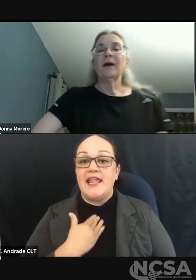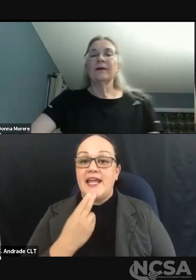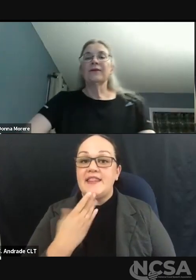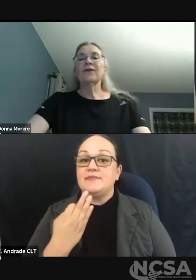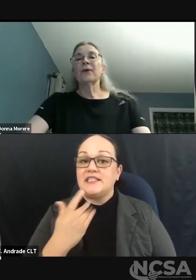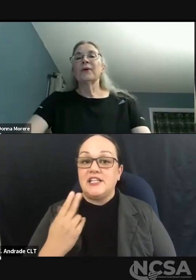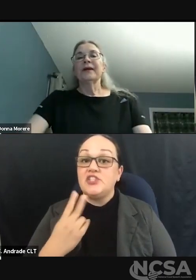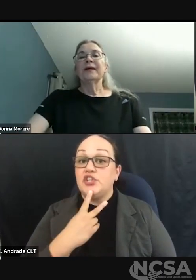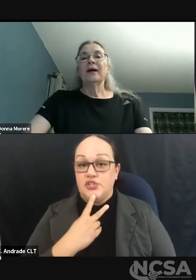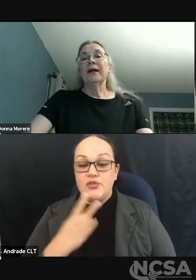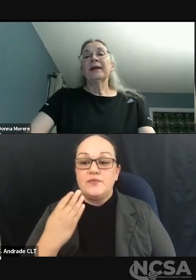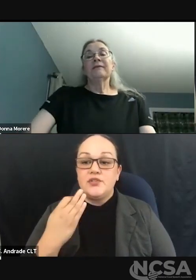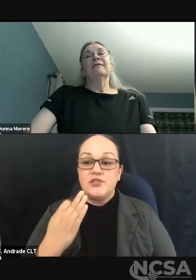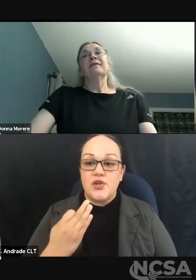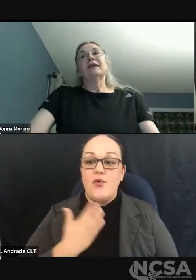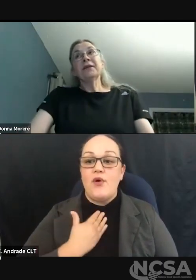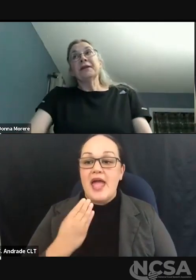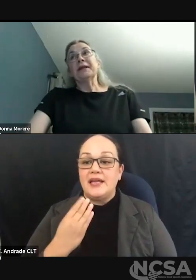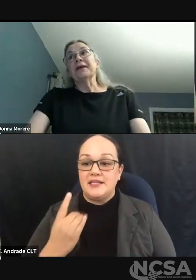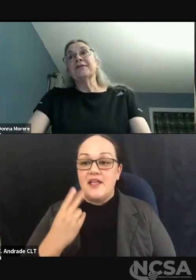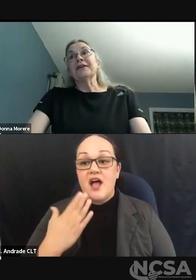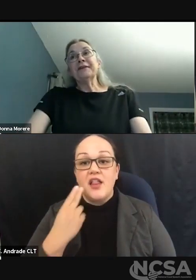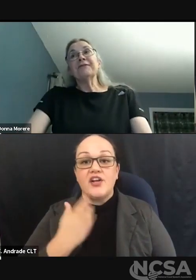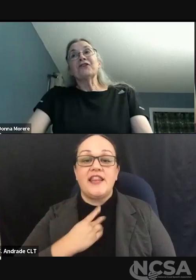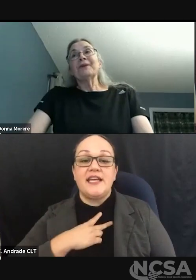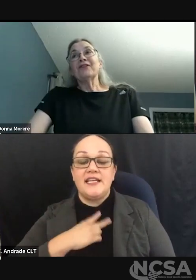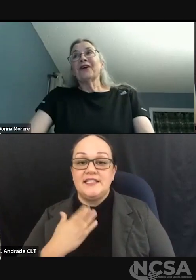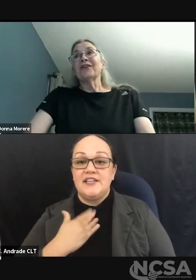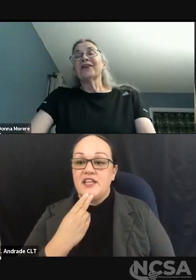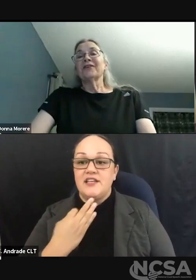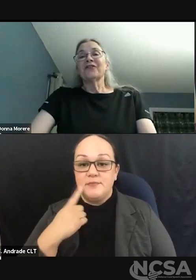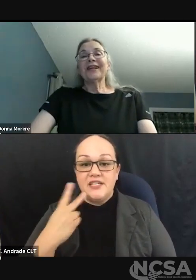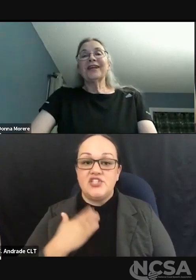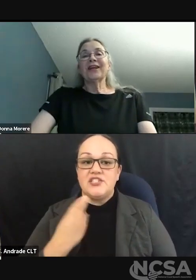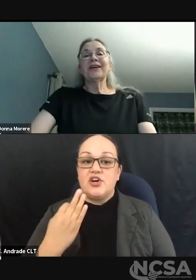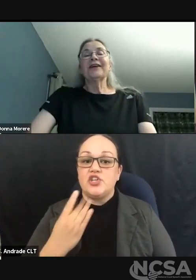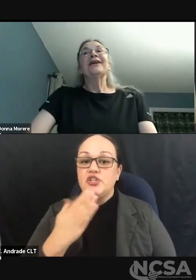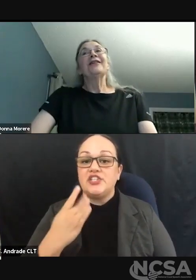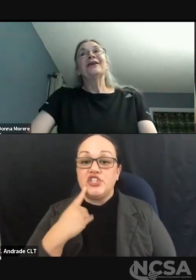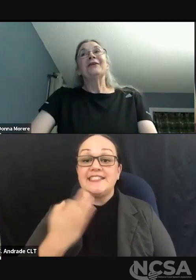So, and the other thing is if there's speech is hard to understand.